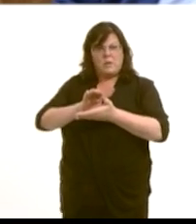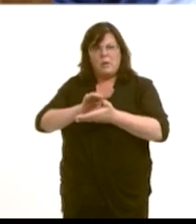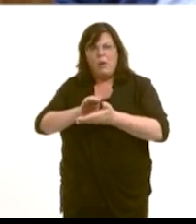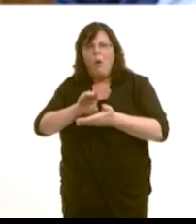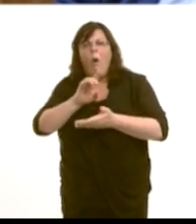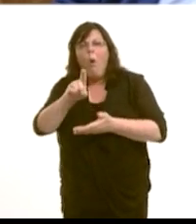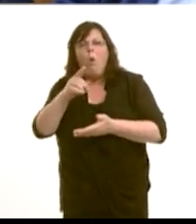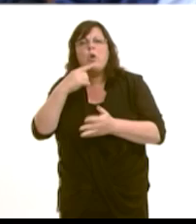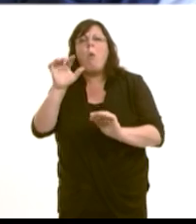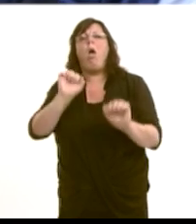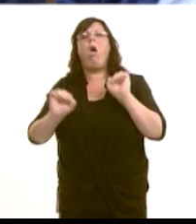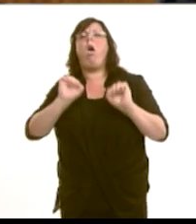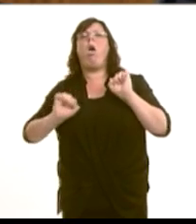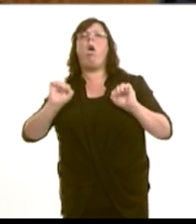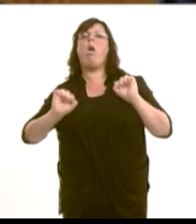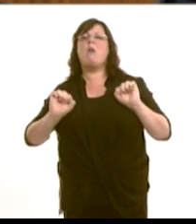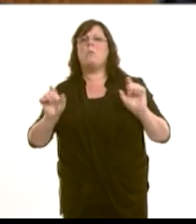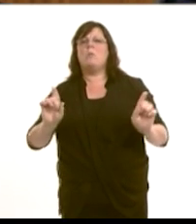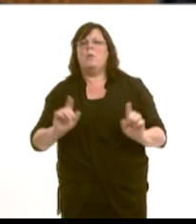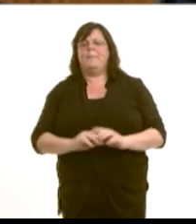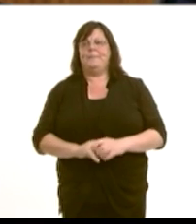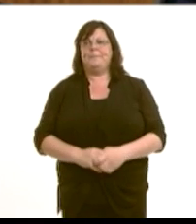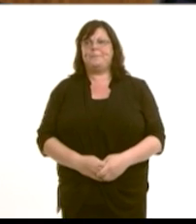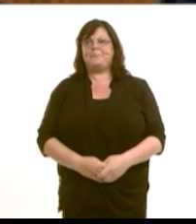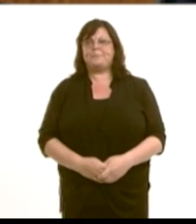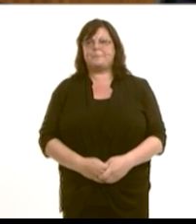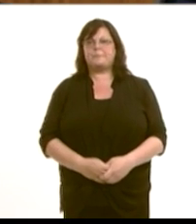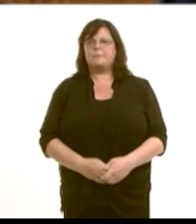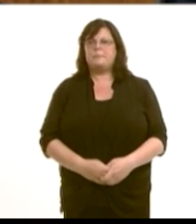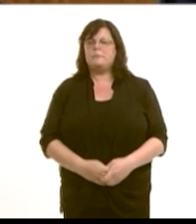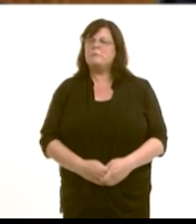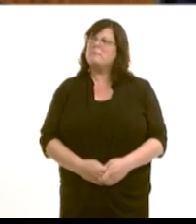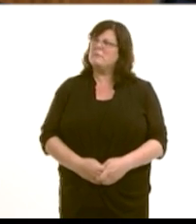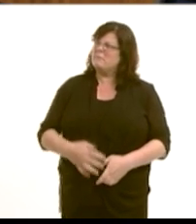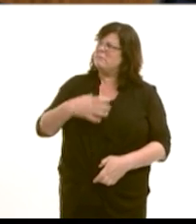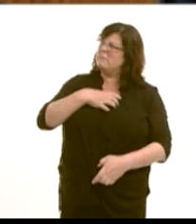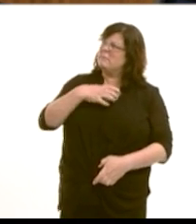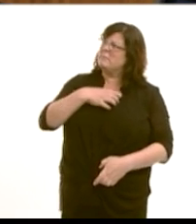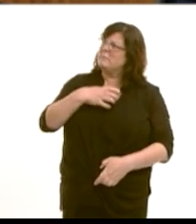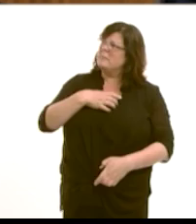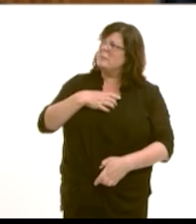away from them this morning? Andrew R.T. Davies: Itís quite remarkable that youíve wasted so much of your timeóbut Iím quite